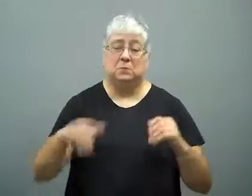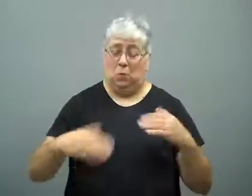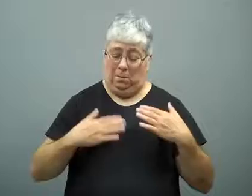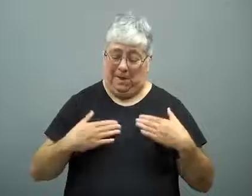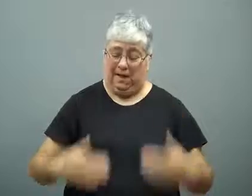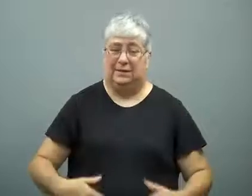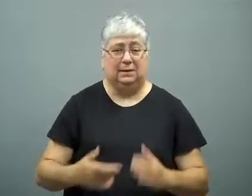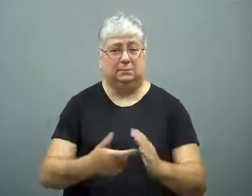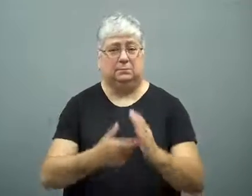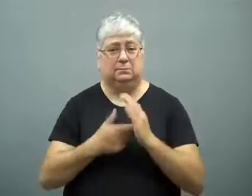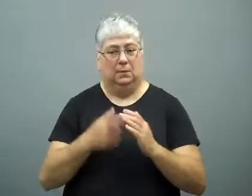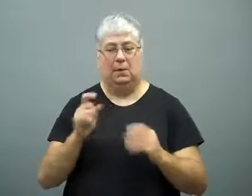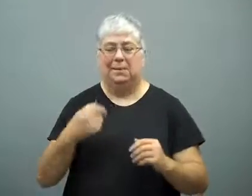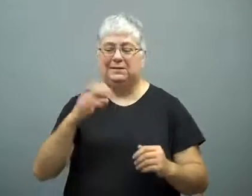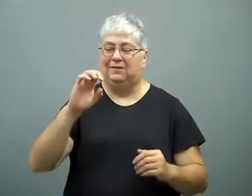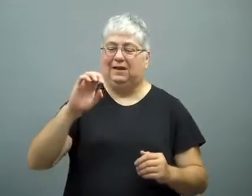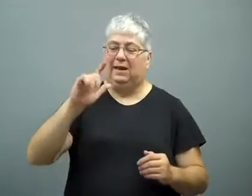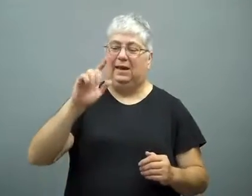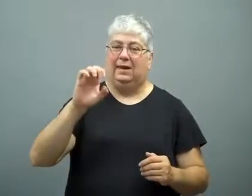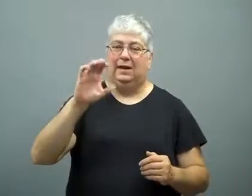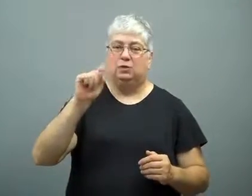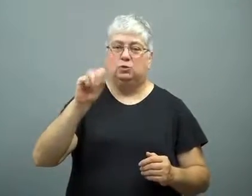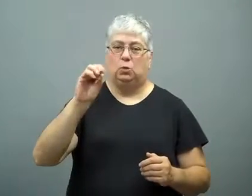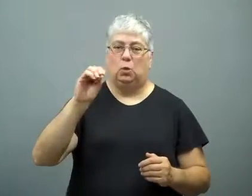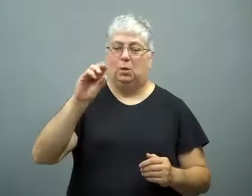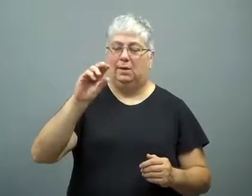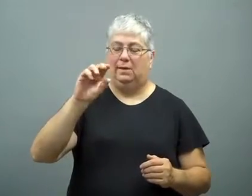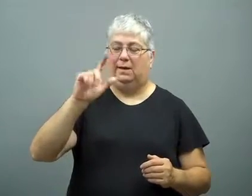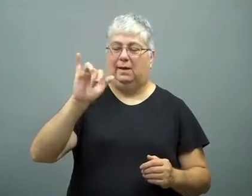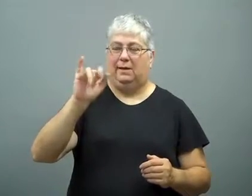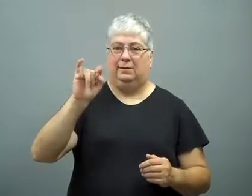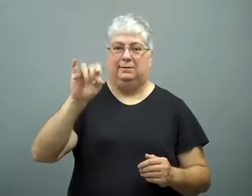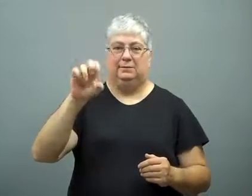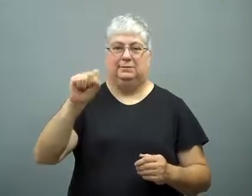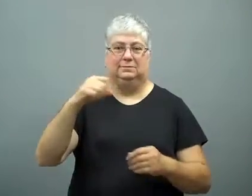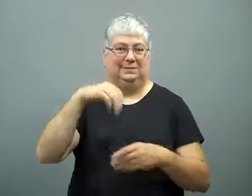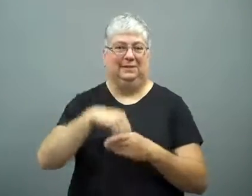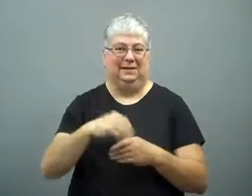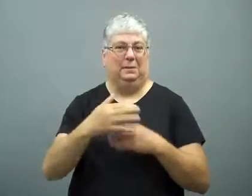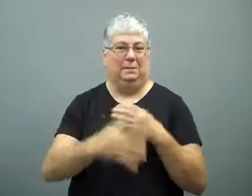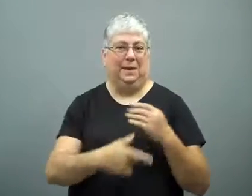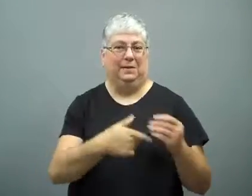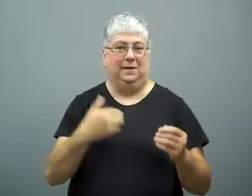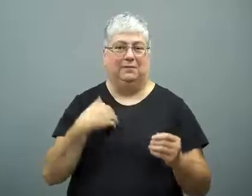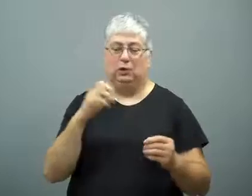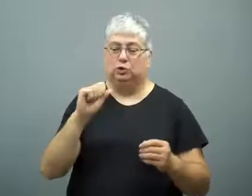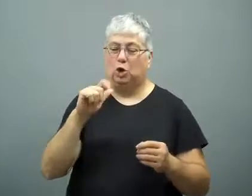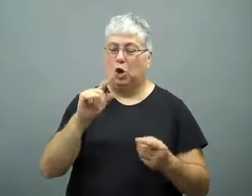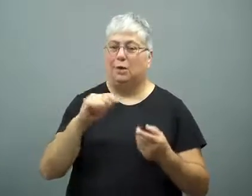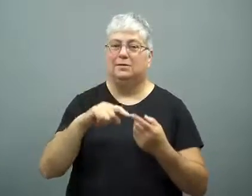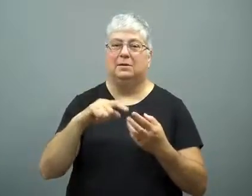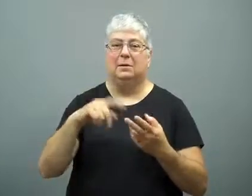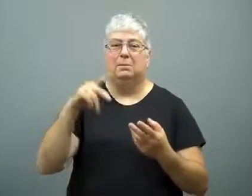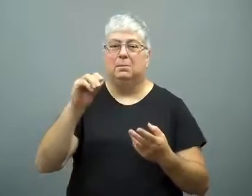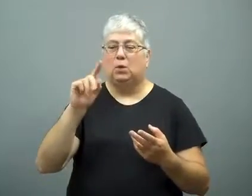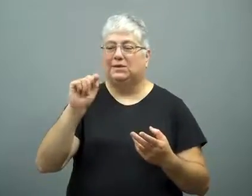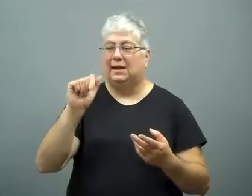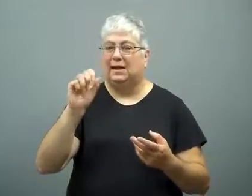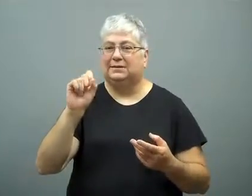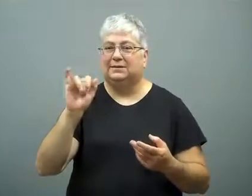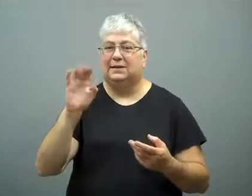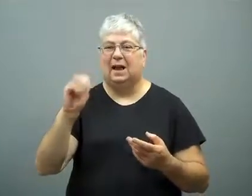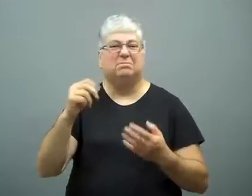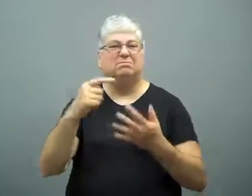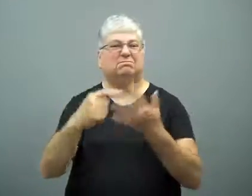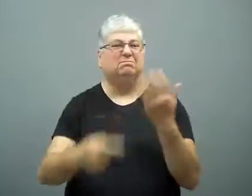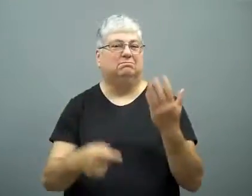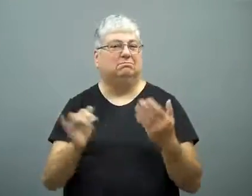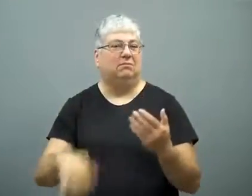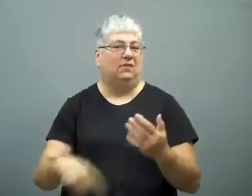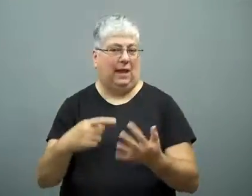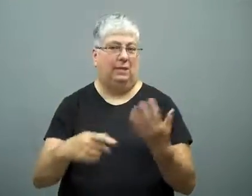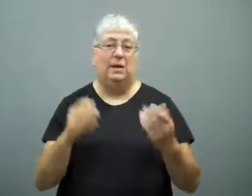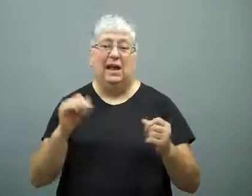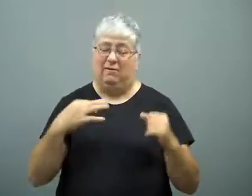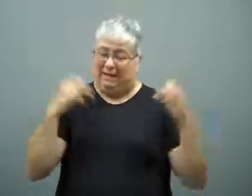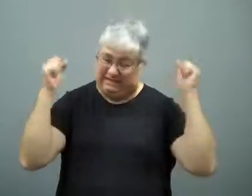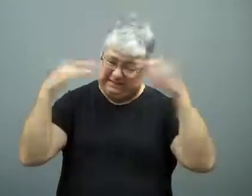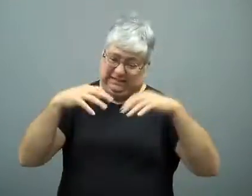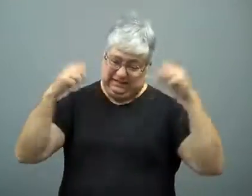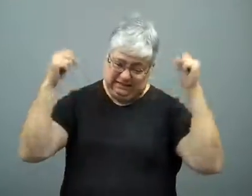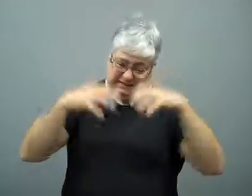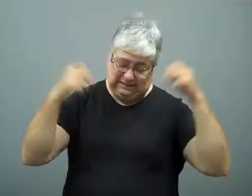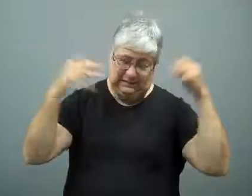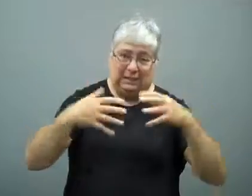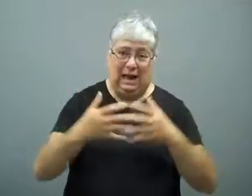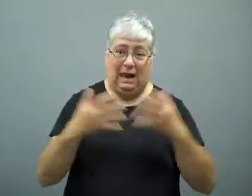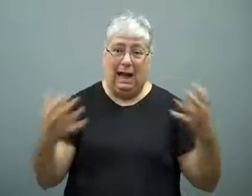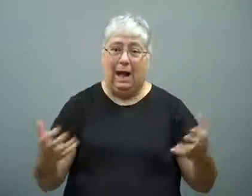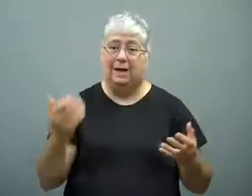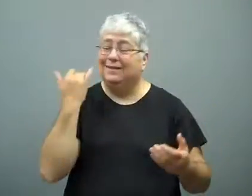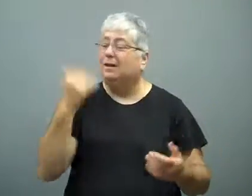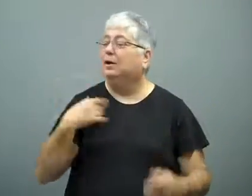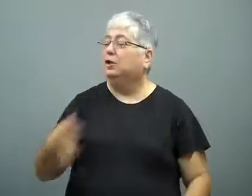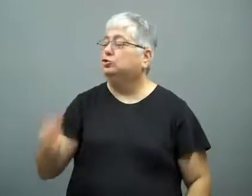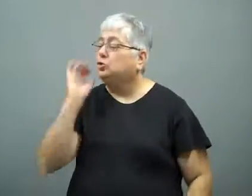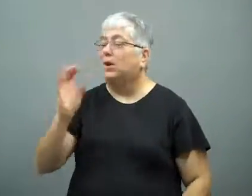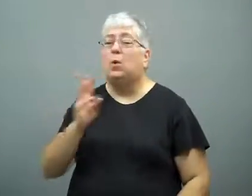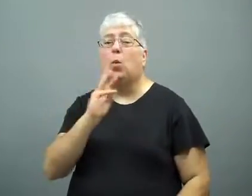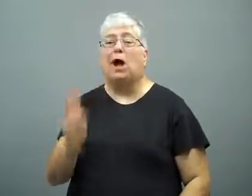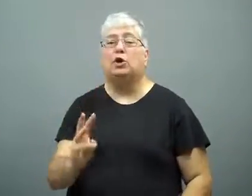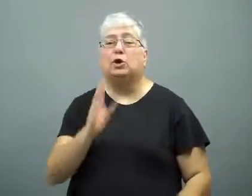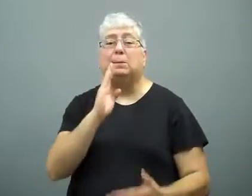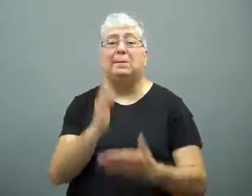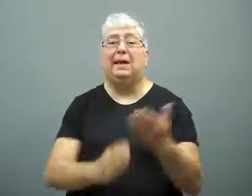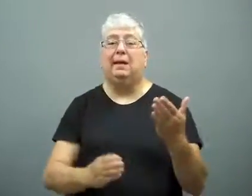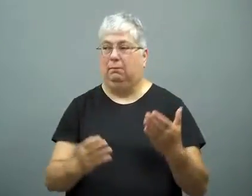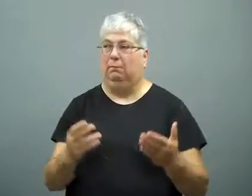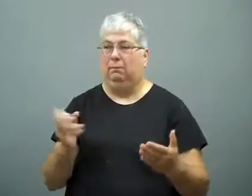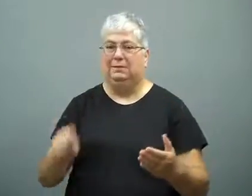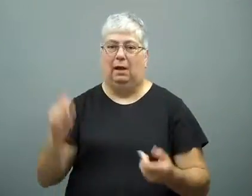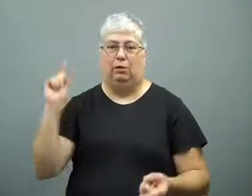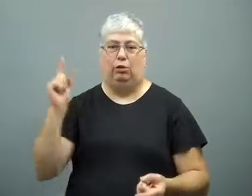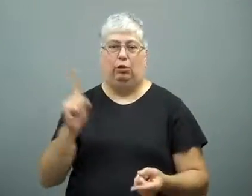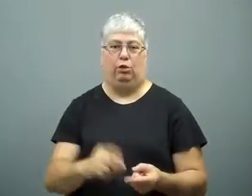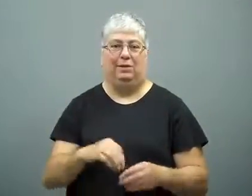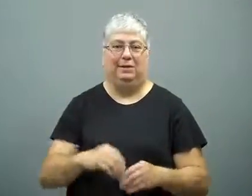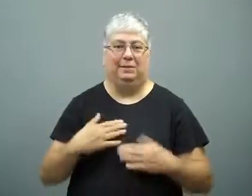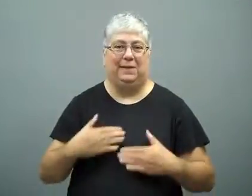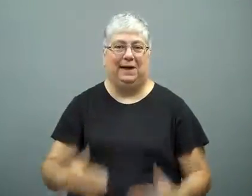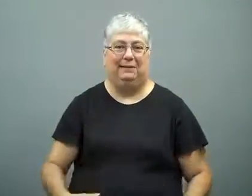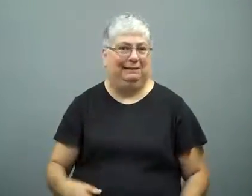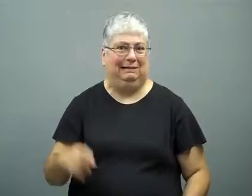Your body has electrolytes in the blood, such as salt and potassium.